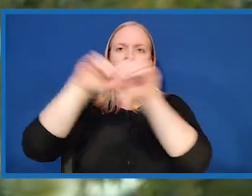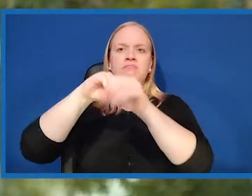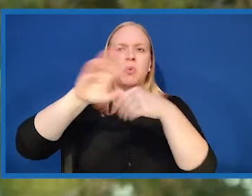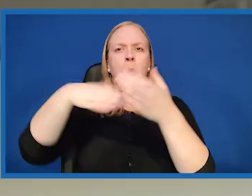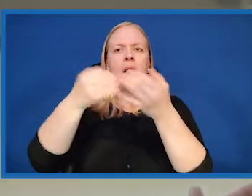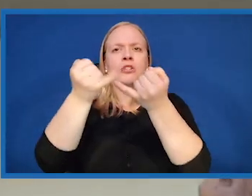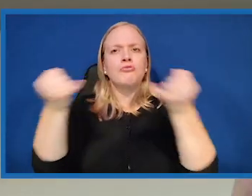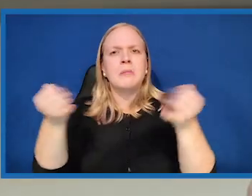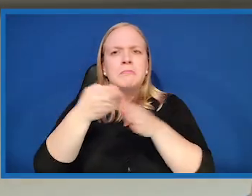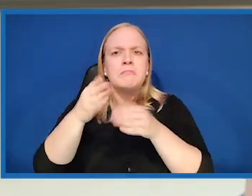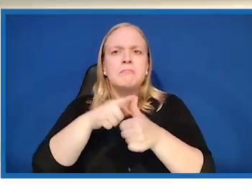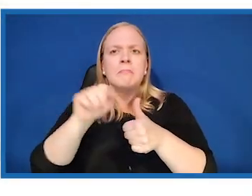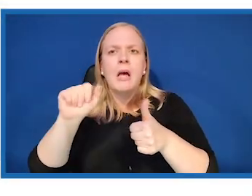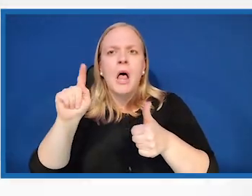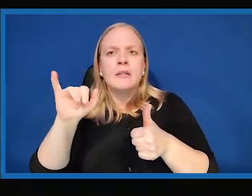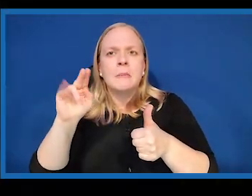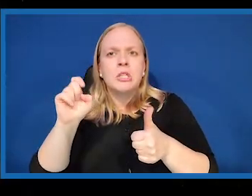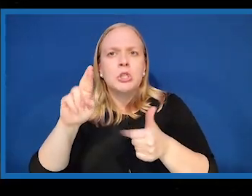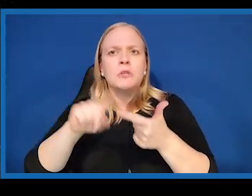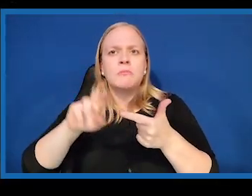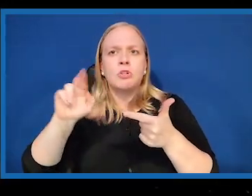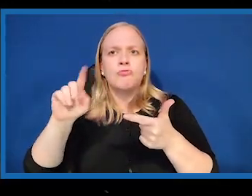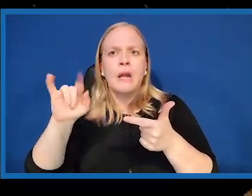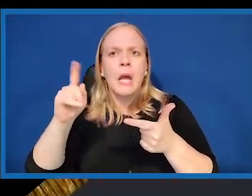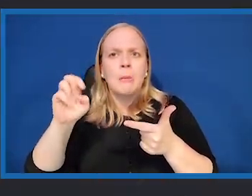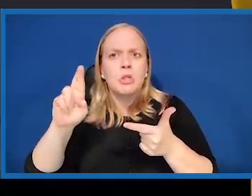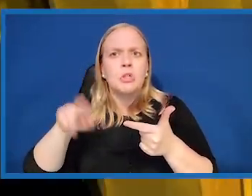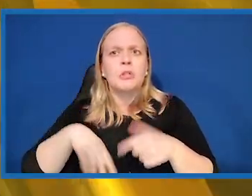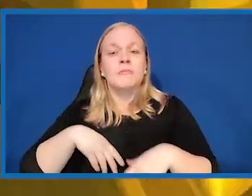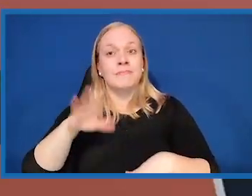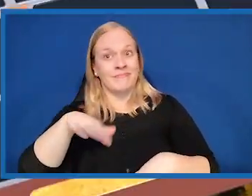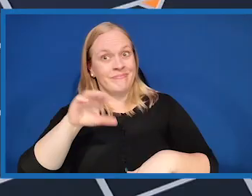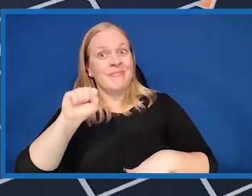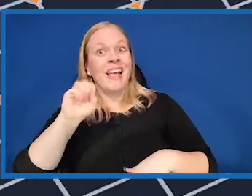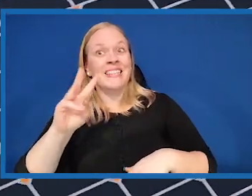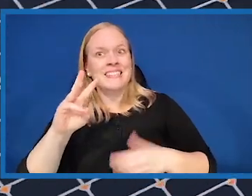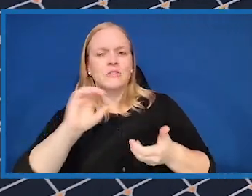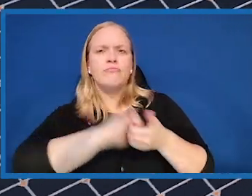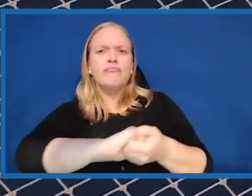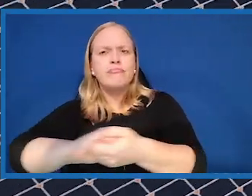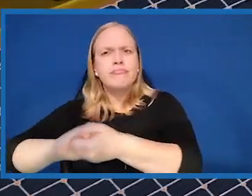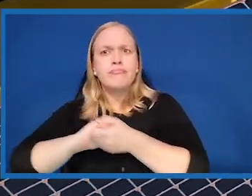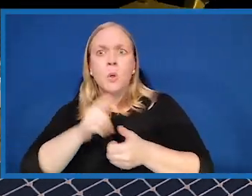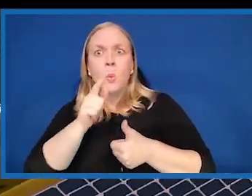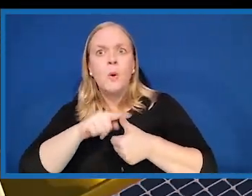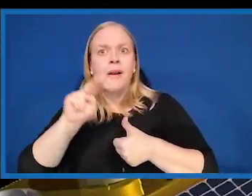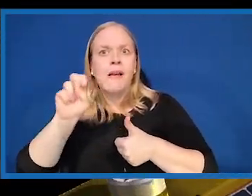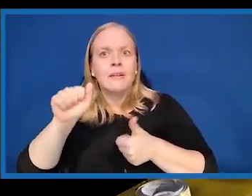WE HAVE THE RADIOMETER. SENTINEL-6 IS A COLLABORATION WITH NASA, NOAA, THE EUROPEAN SPACE AGENCY,